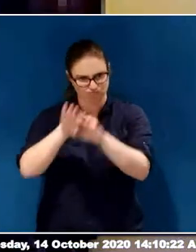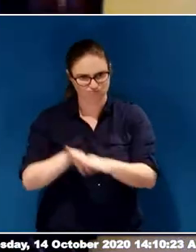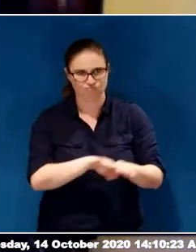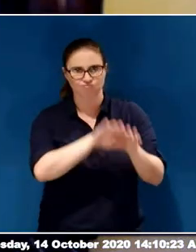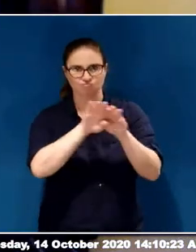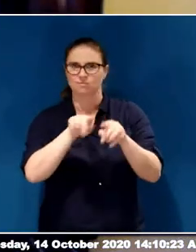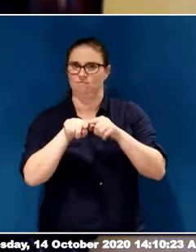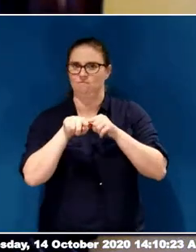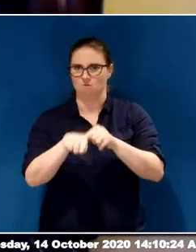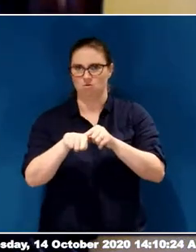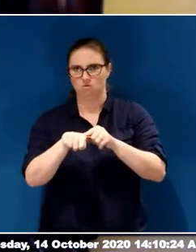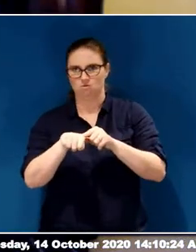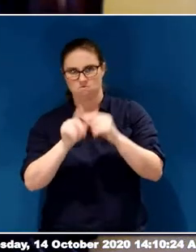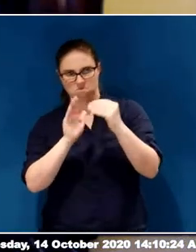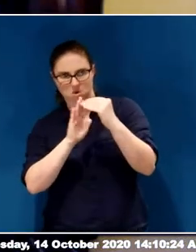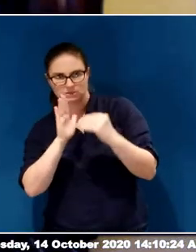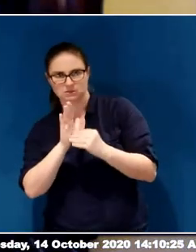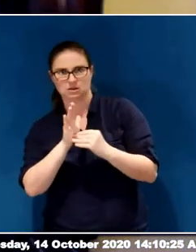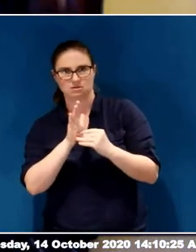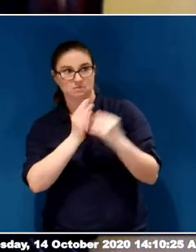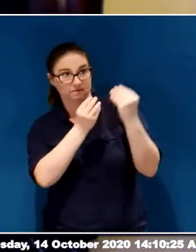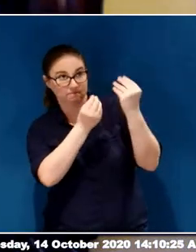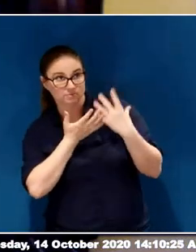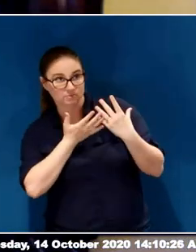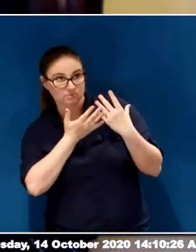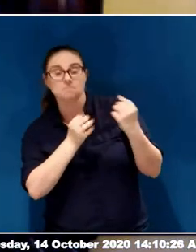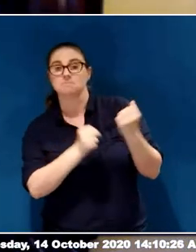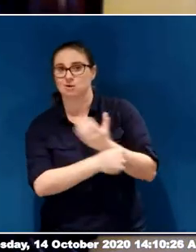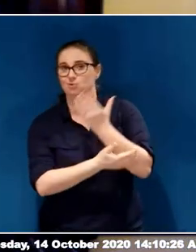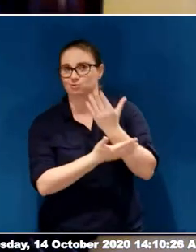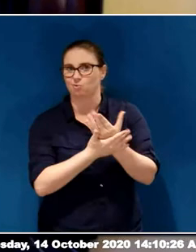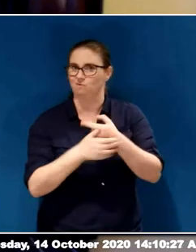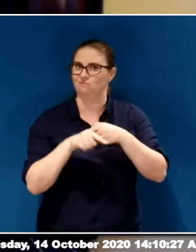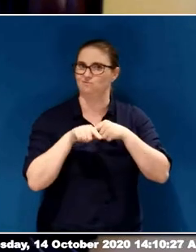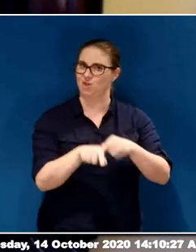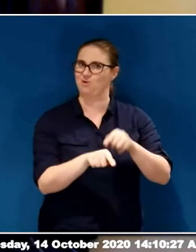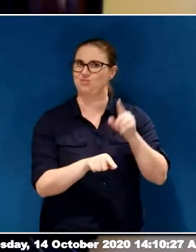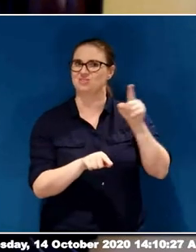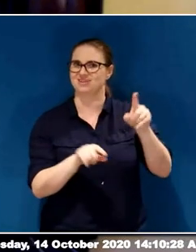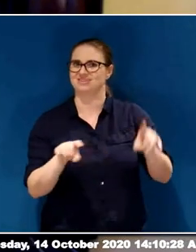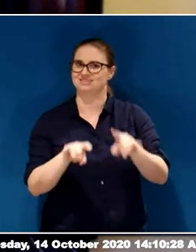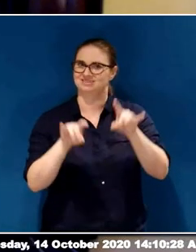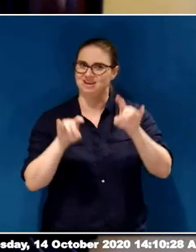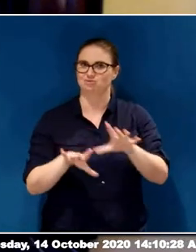foundation for any advice provided by states and territories. That would be, in my view, the best